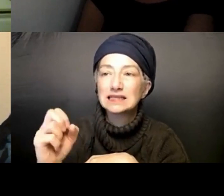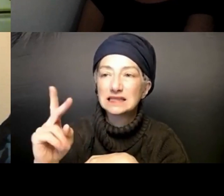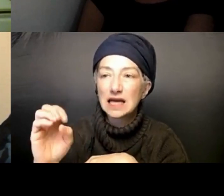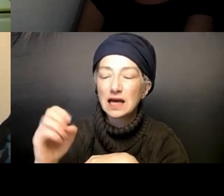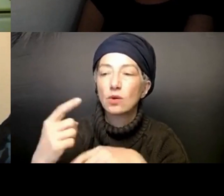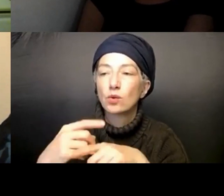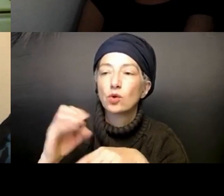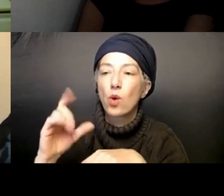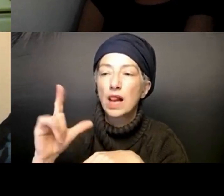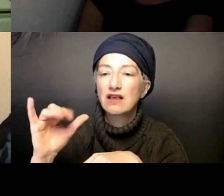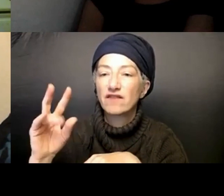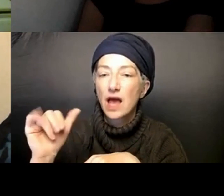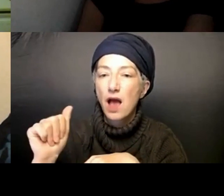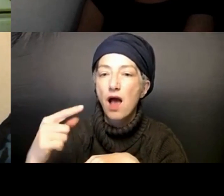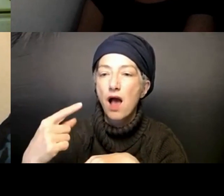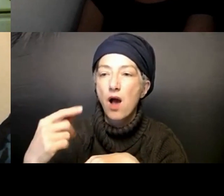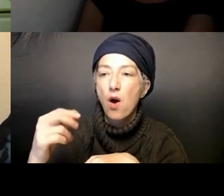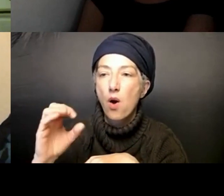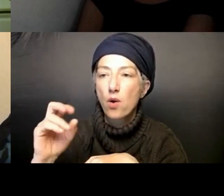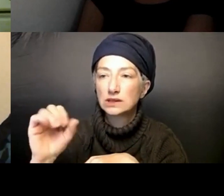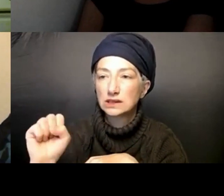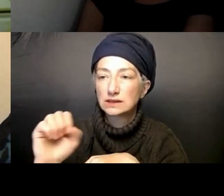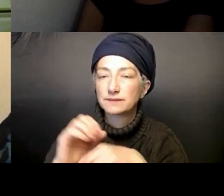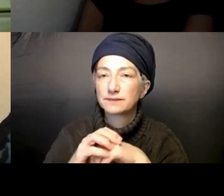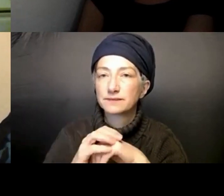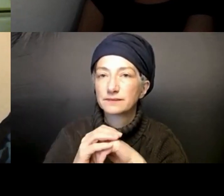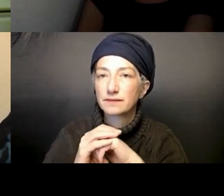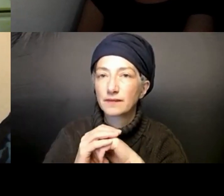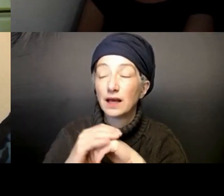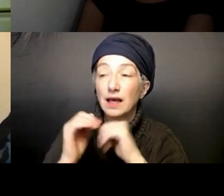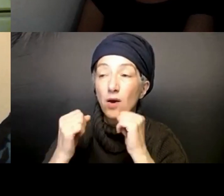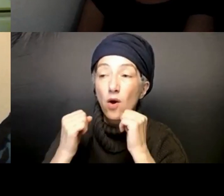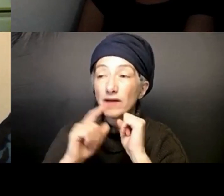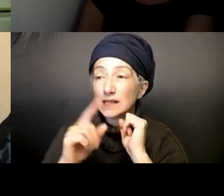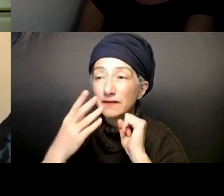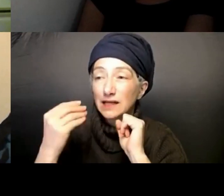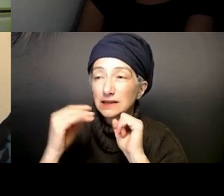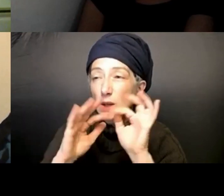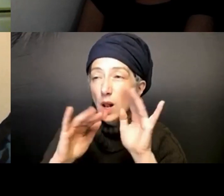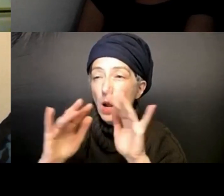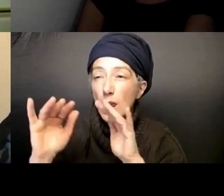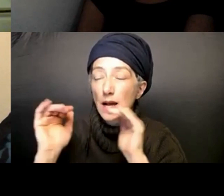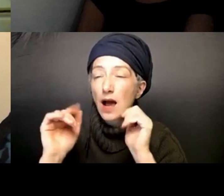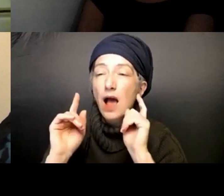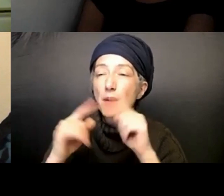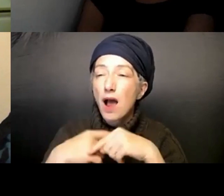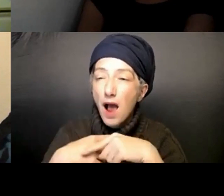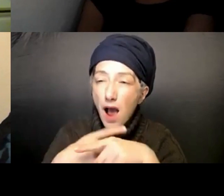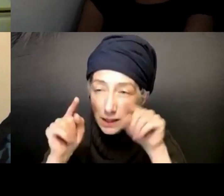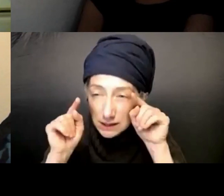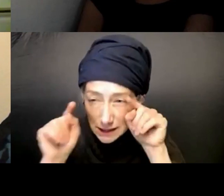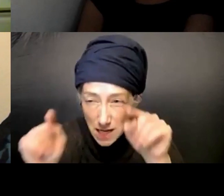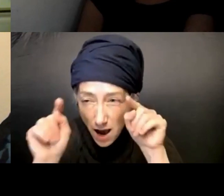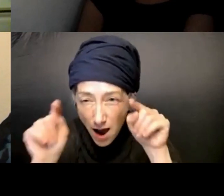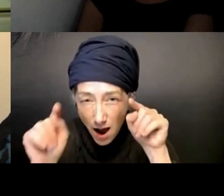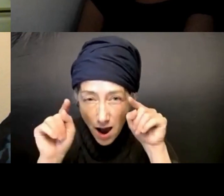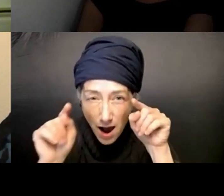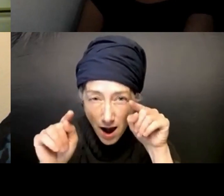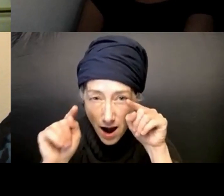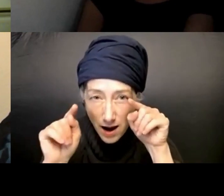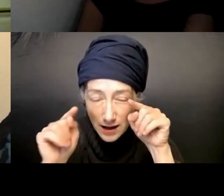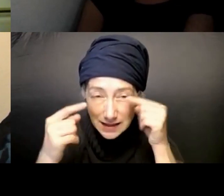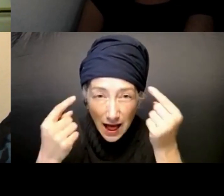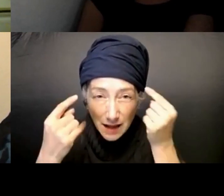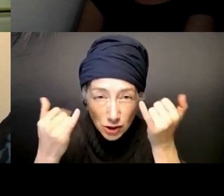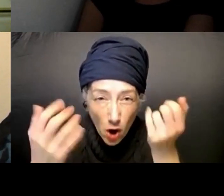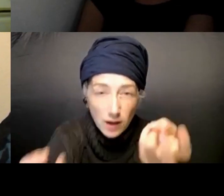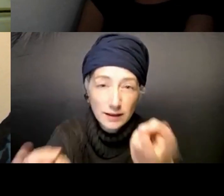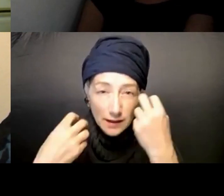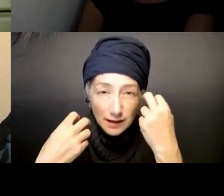So, yeah, I hope I didn't forget anyone. But of course, all of you who joined us today, but also who joined us